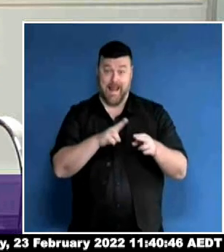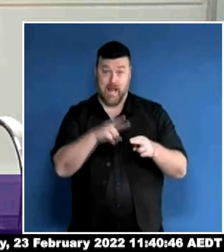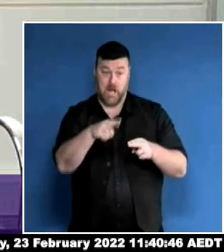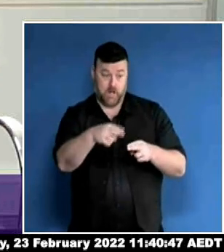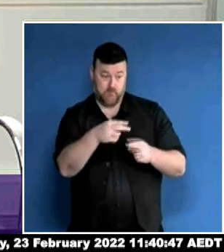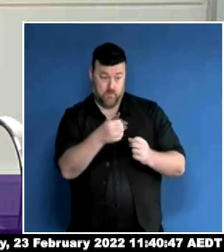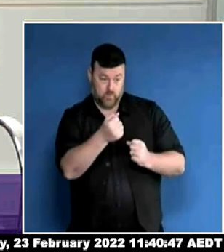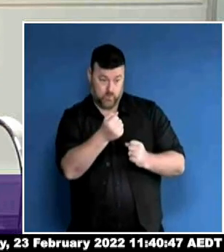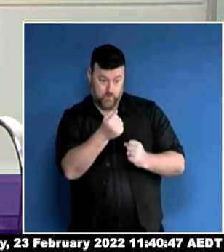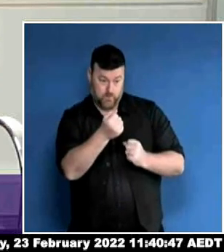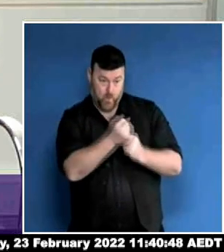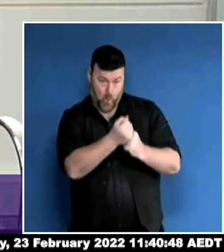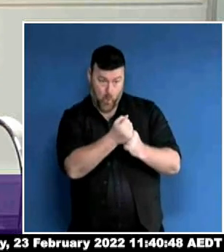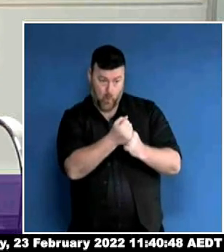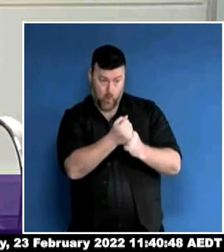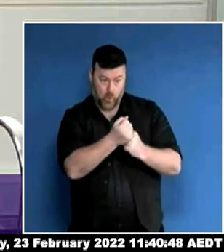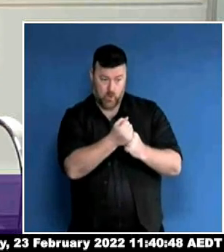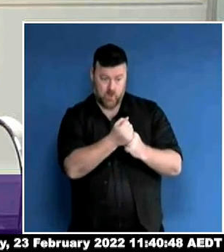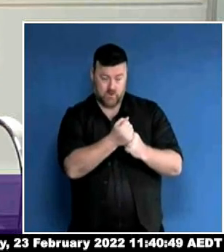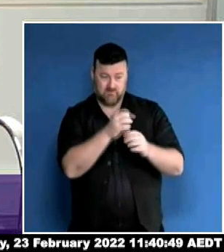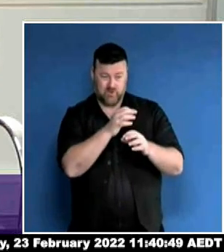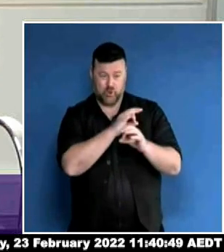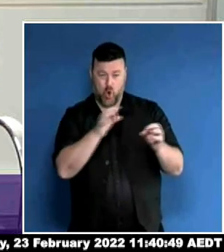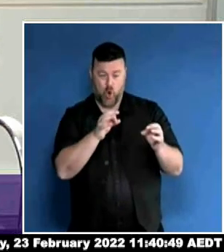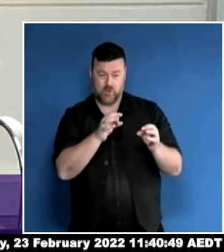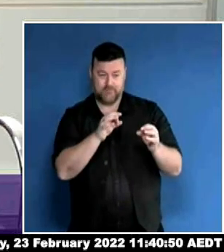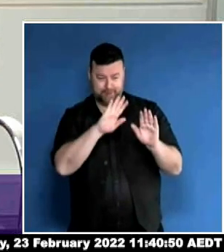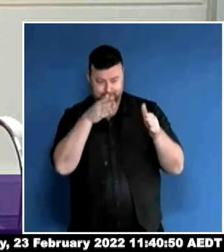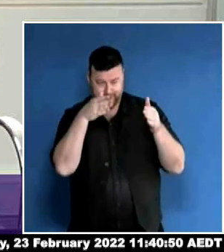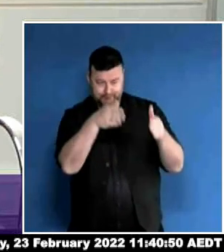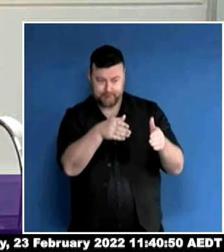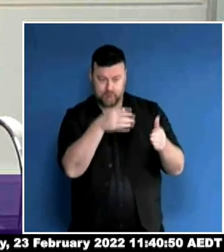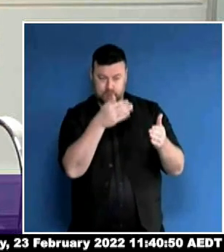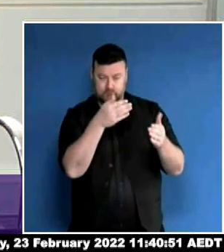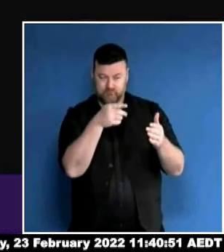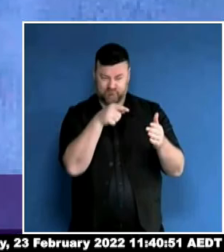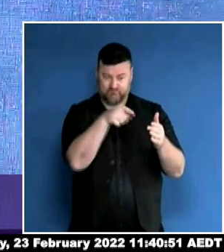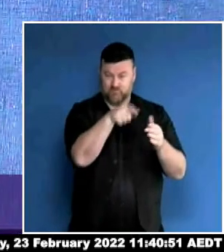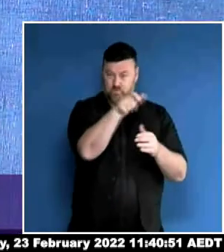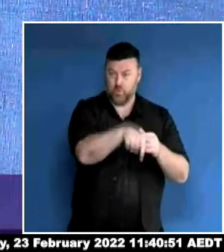approach, it runs the risk of people being placed in inappropriate jobs.